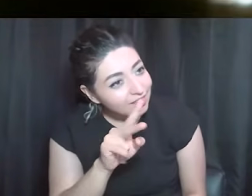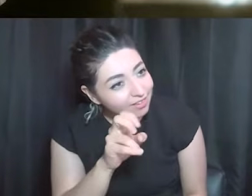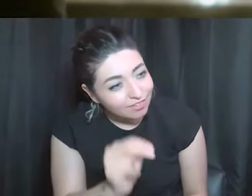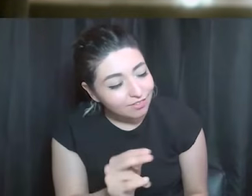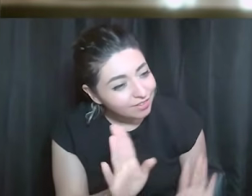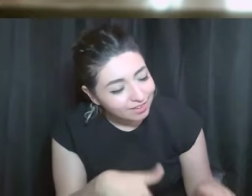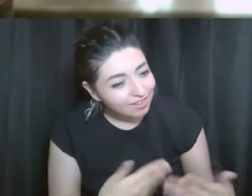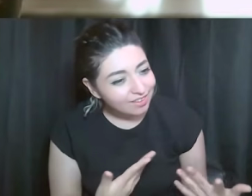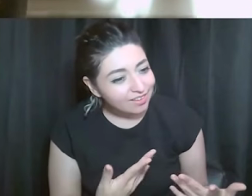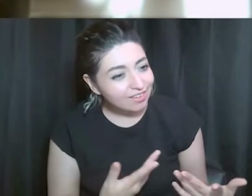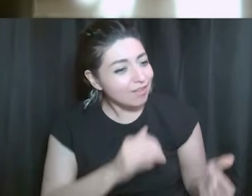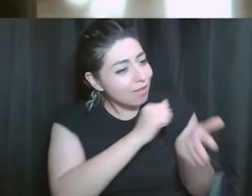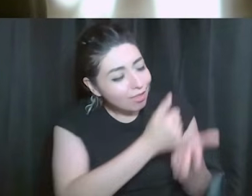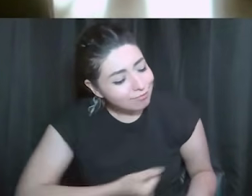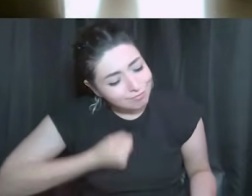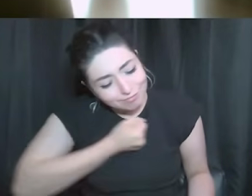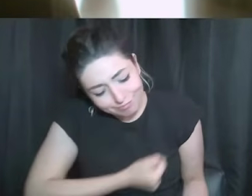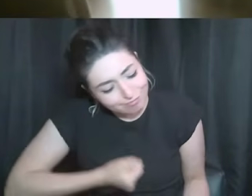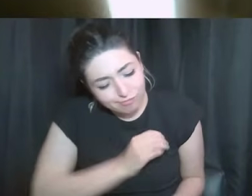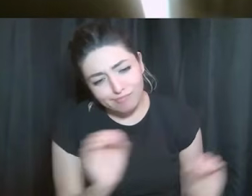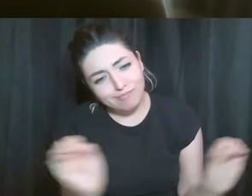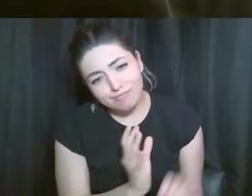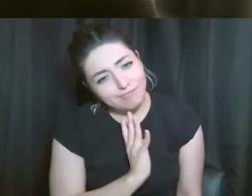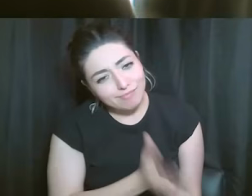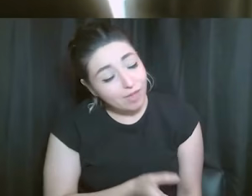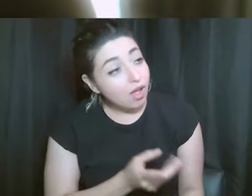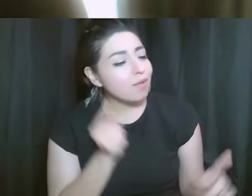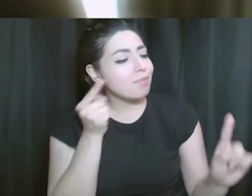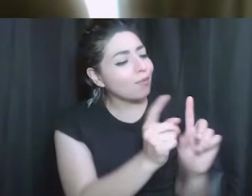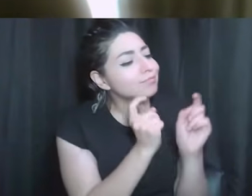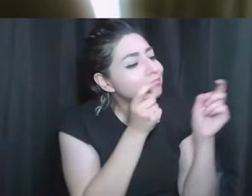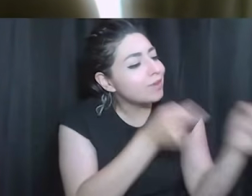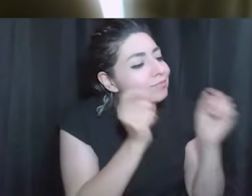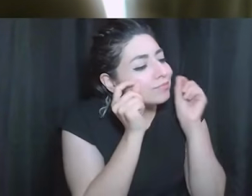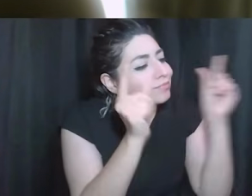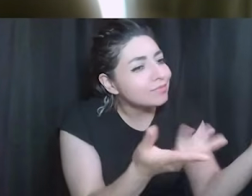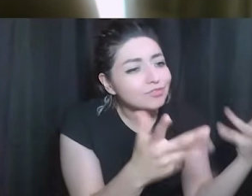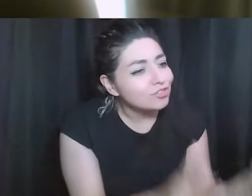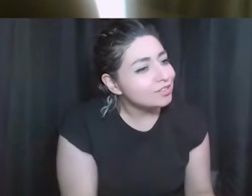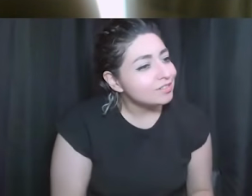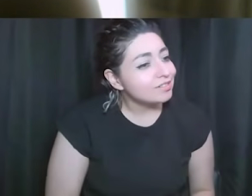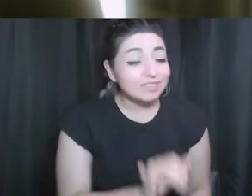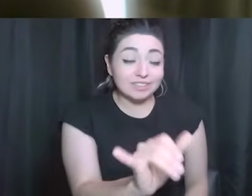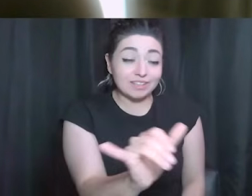Gavin, you have nothing to apologize for. I just wanted to surprise you. That's all. Besides...